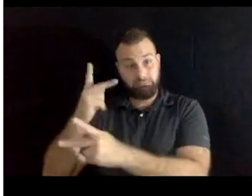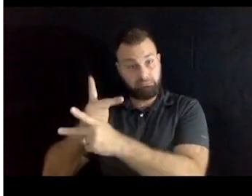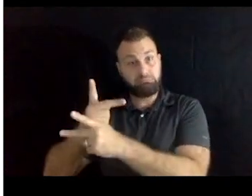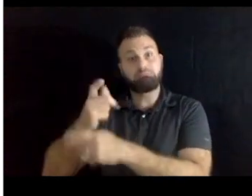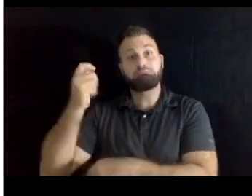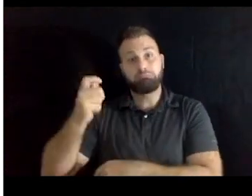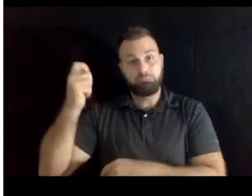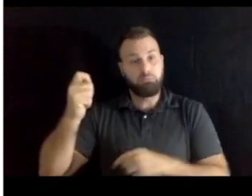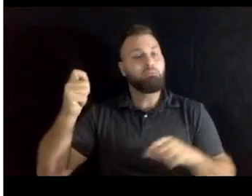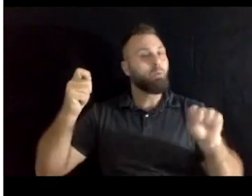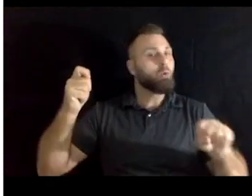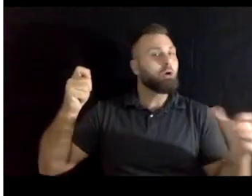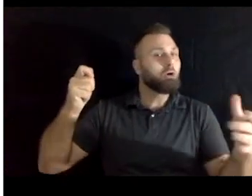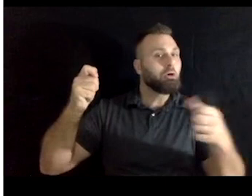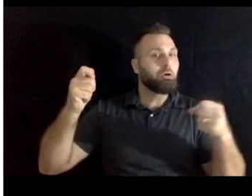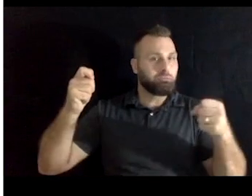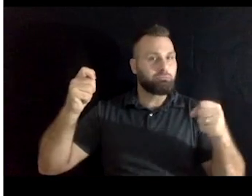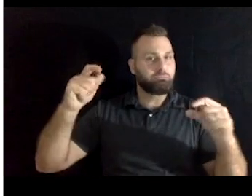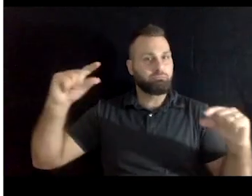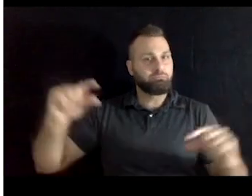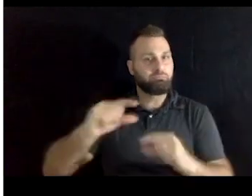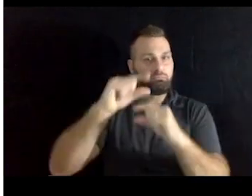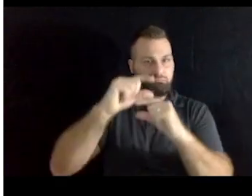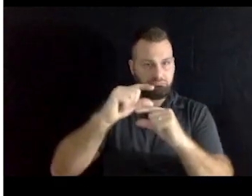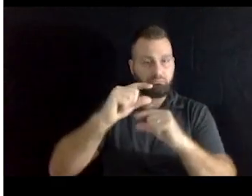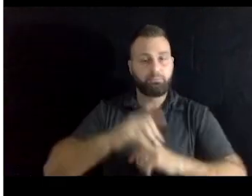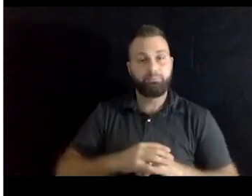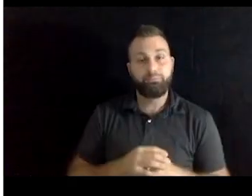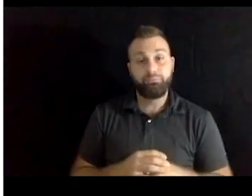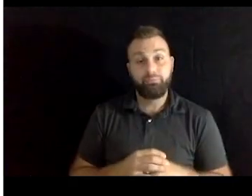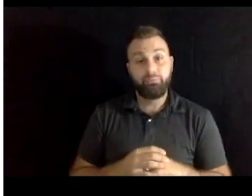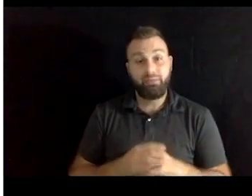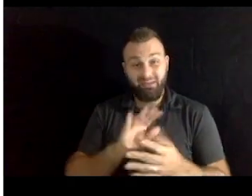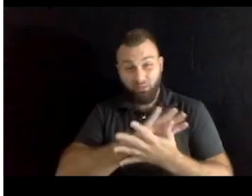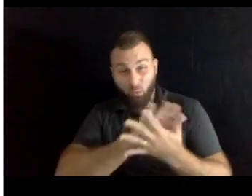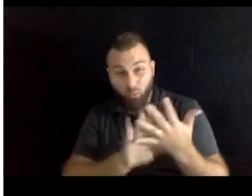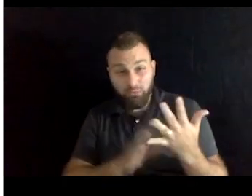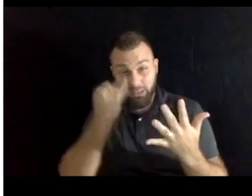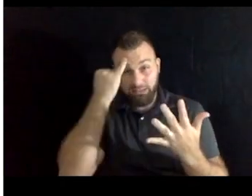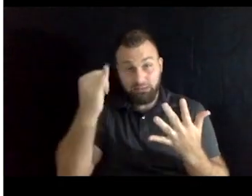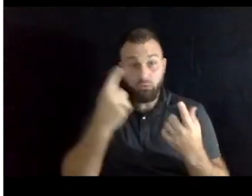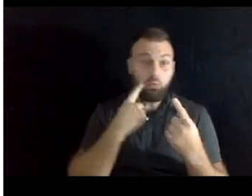Now, each of these ideas may not work, but and it or it could work